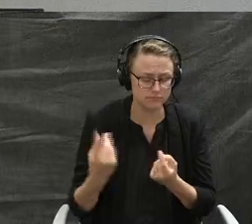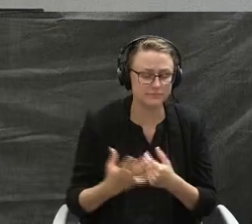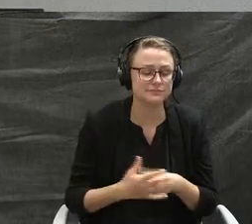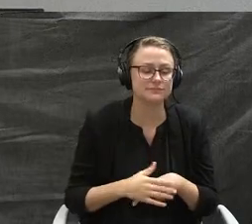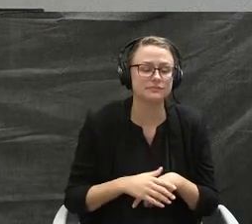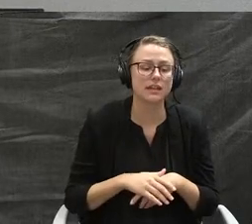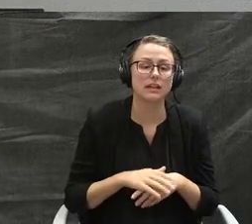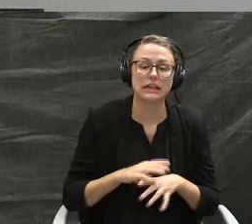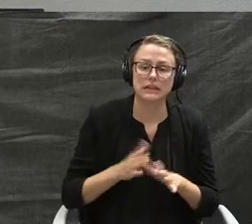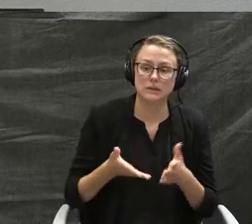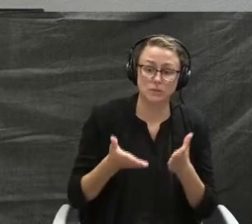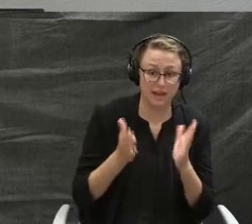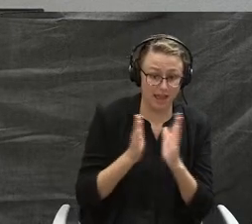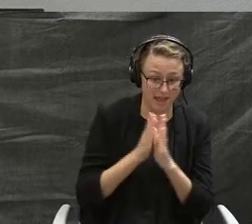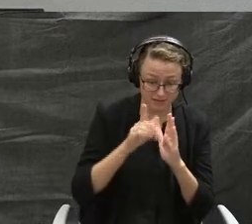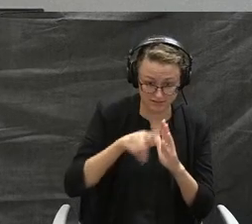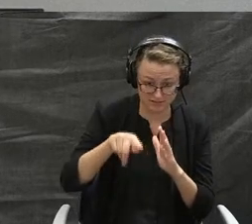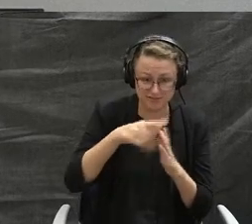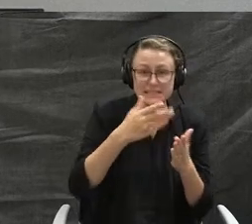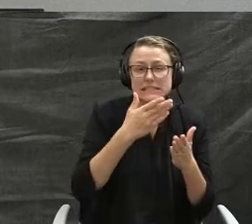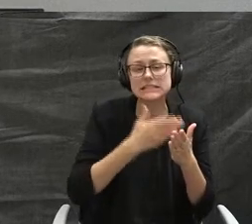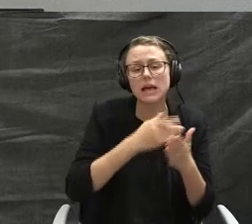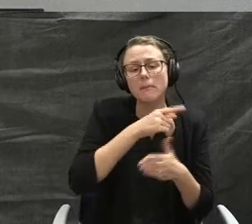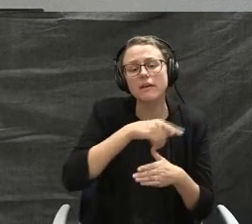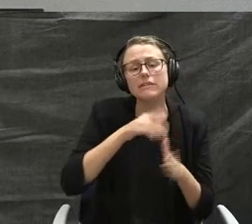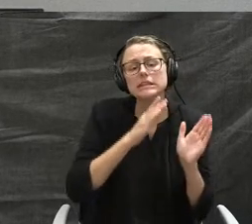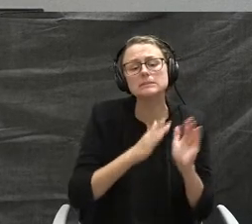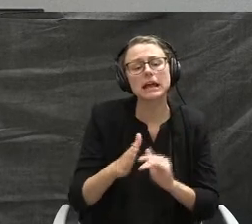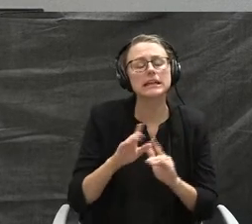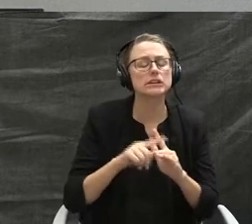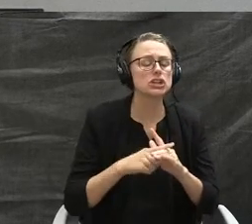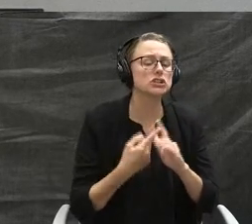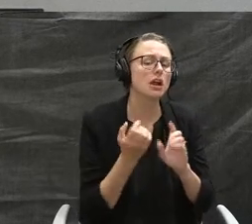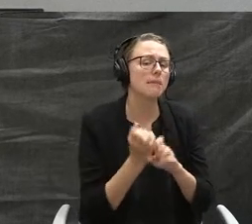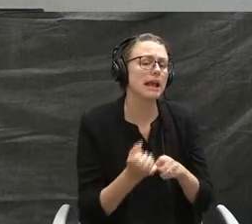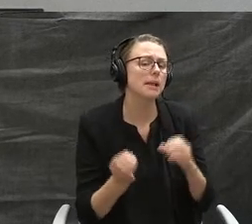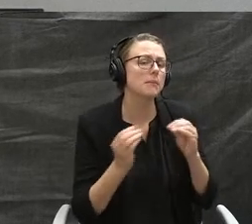the plans here that are starting to make more sense to you than